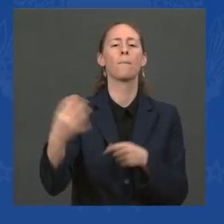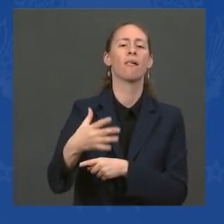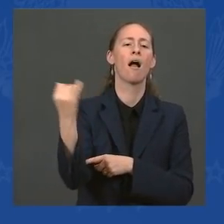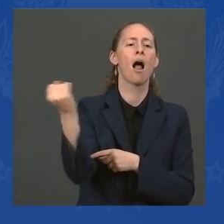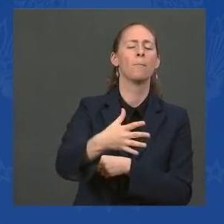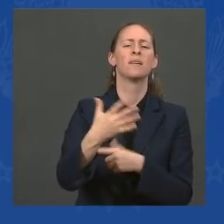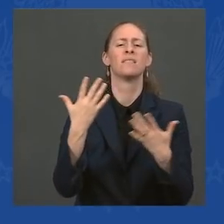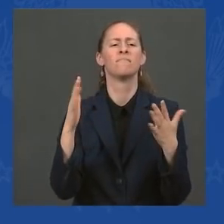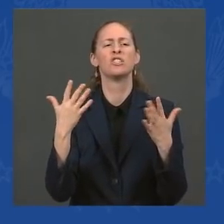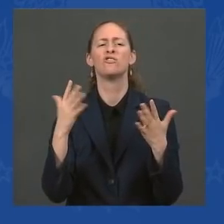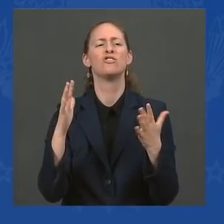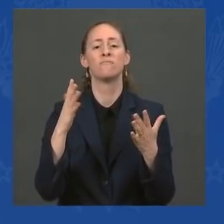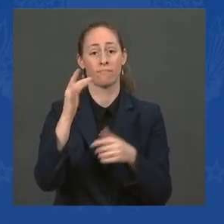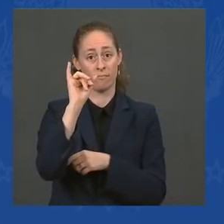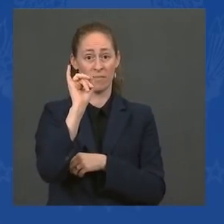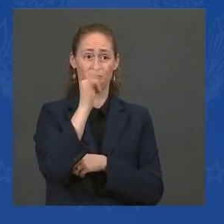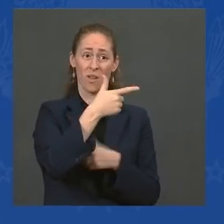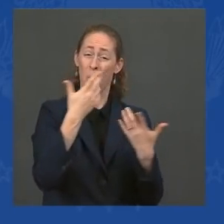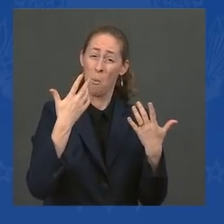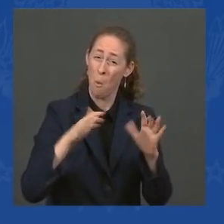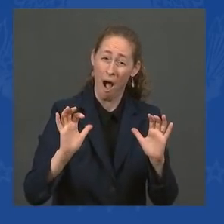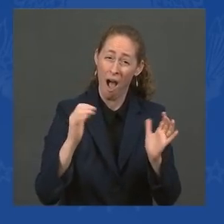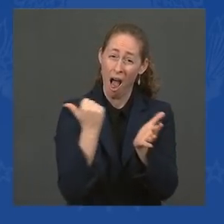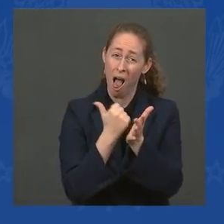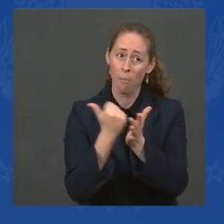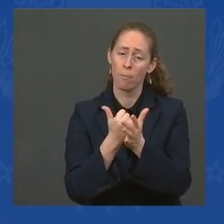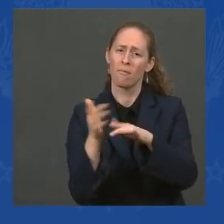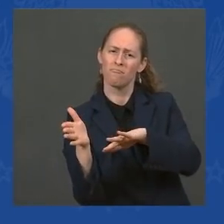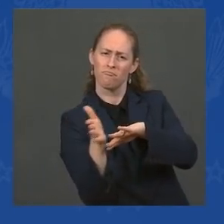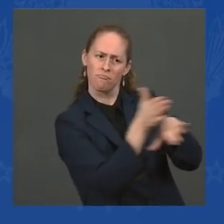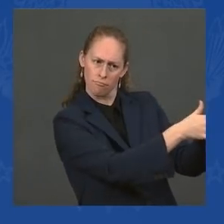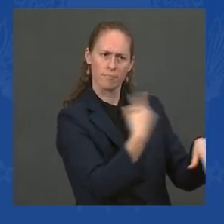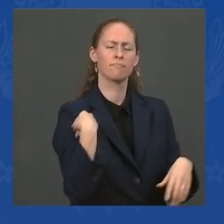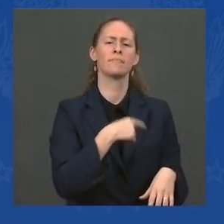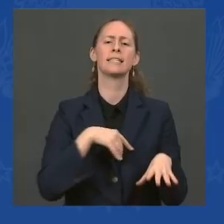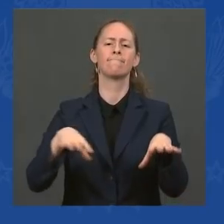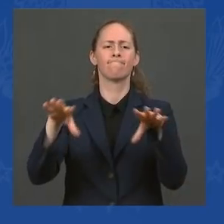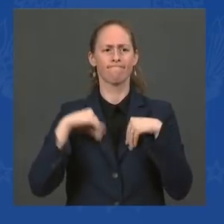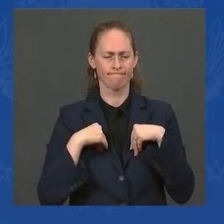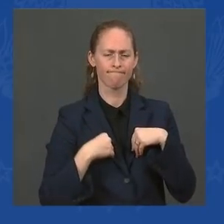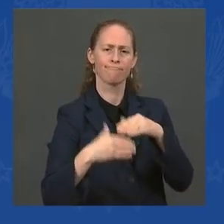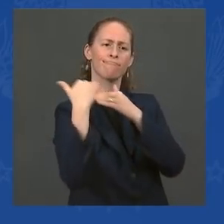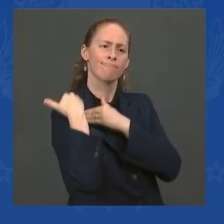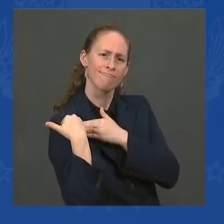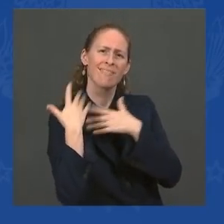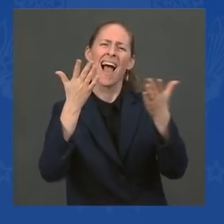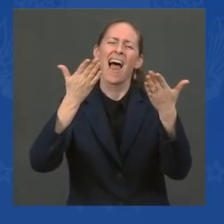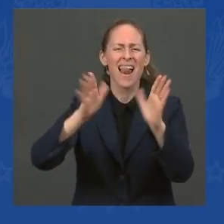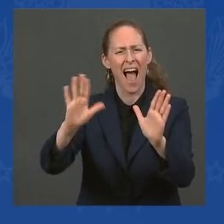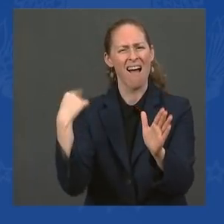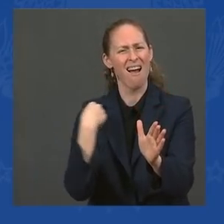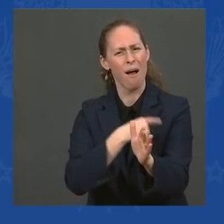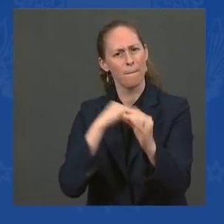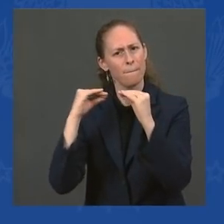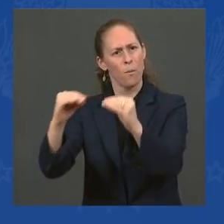just get out of the way. We'll take the heat. We'll do it. We will do it. Let us do it. Let the Democrats vote to raise the debt limit